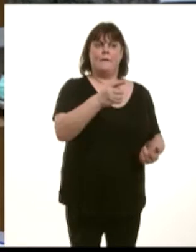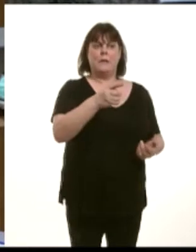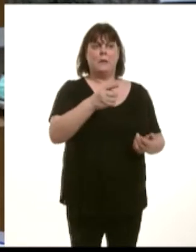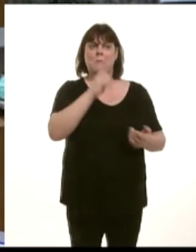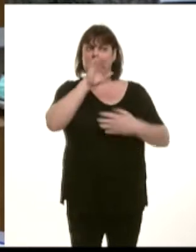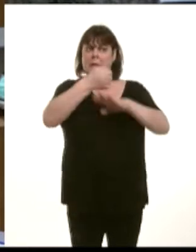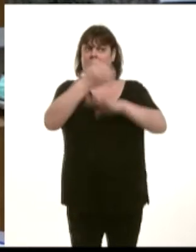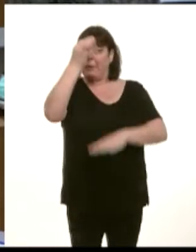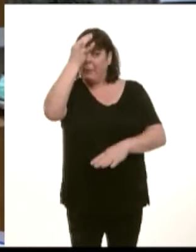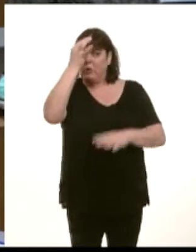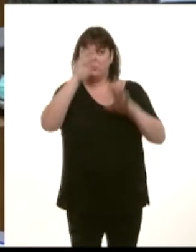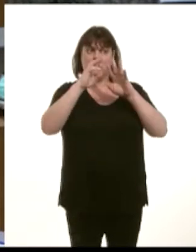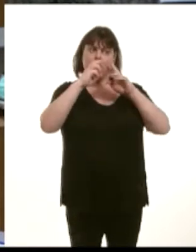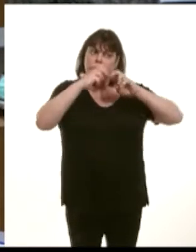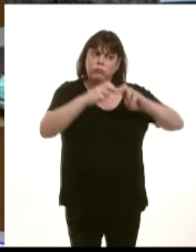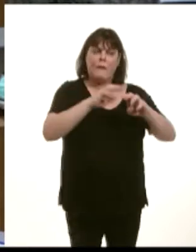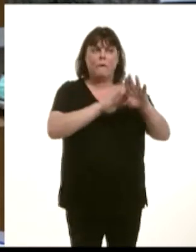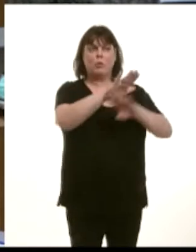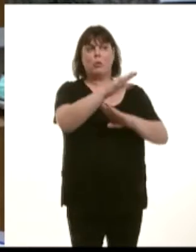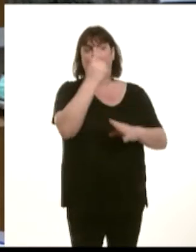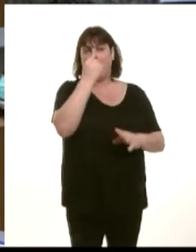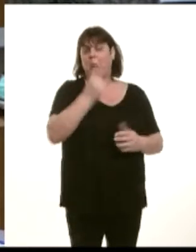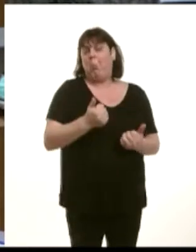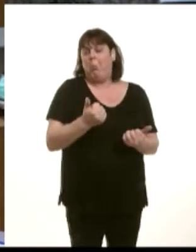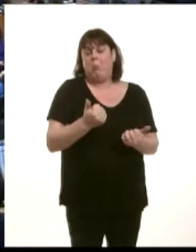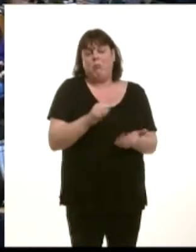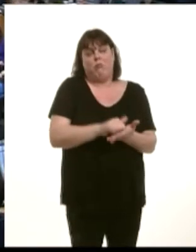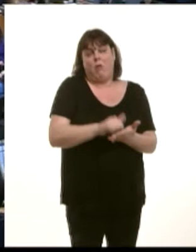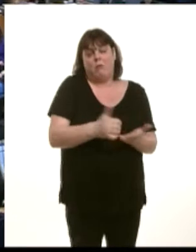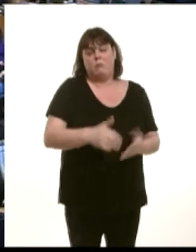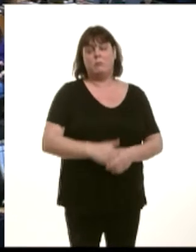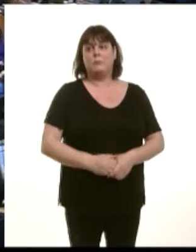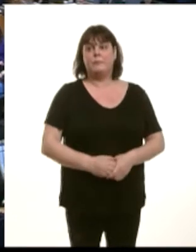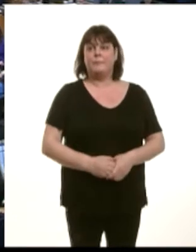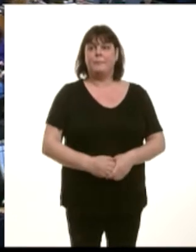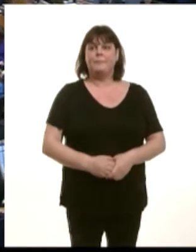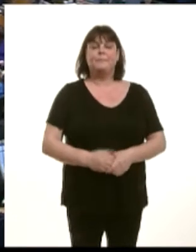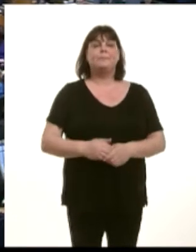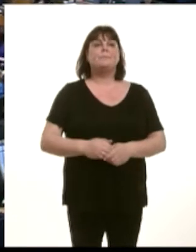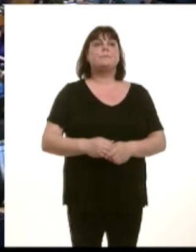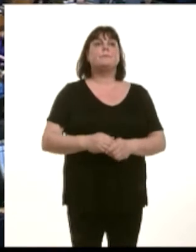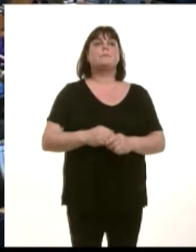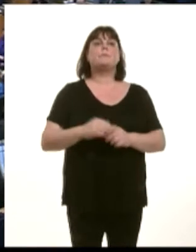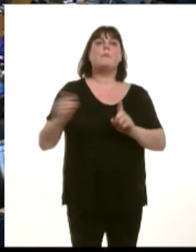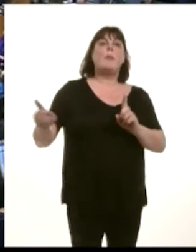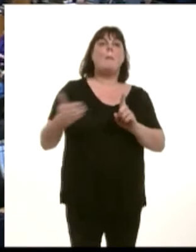that—I think is, potentially, the correct way forward. Y Llywydd / The Presiding Officer: We now move back to questions on the paper, and question 3 is from Byron Davies.